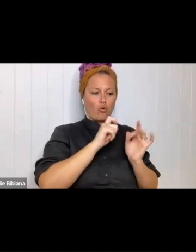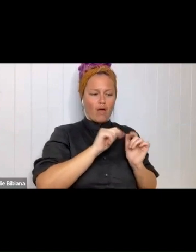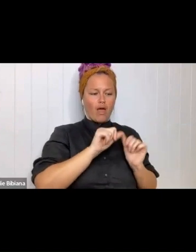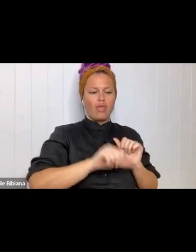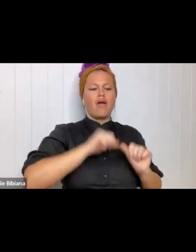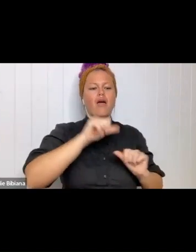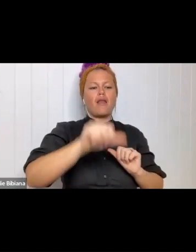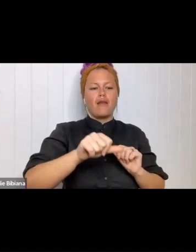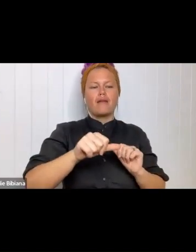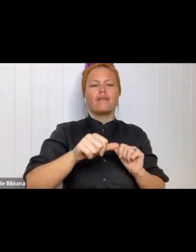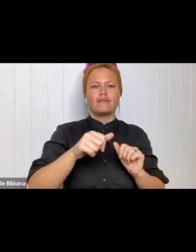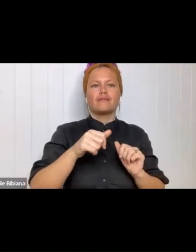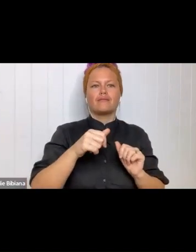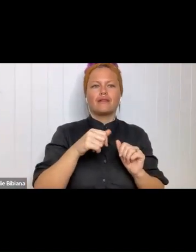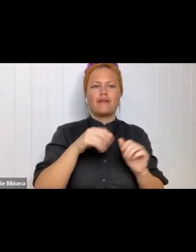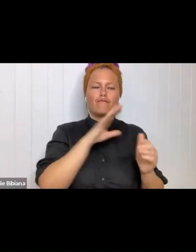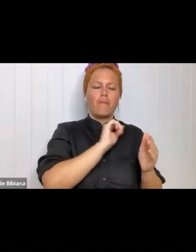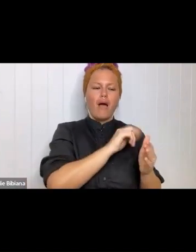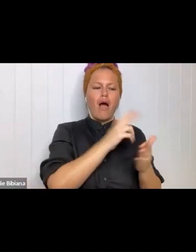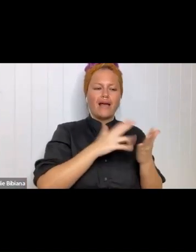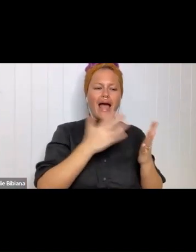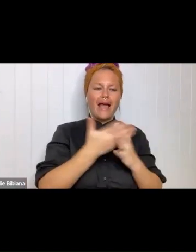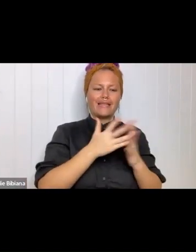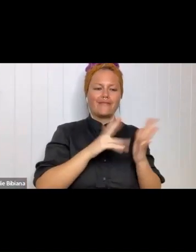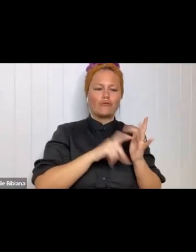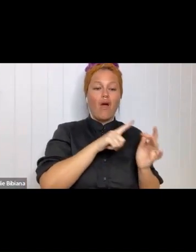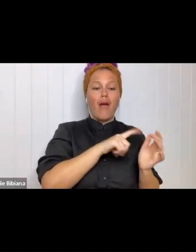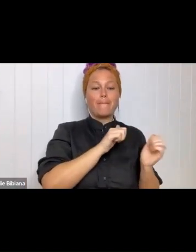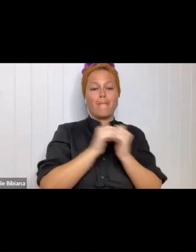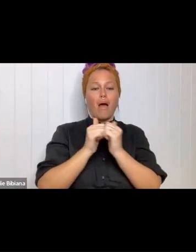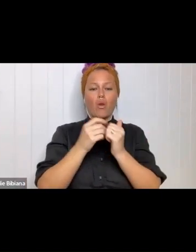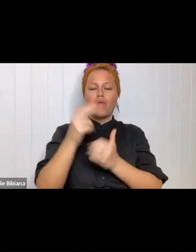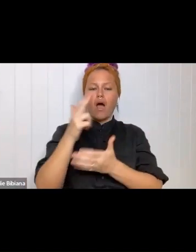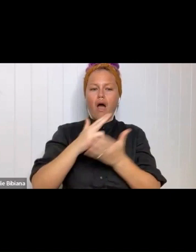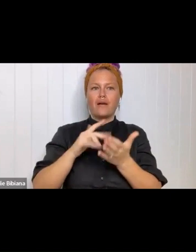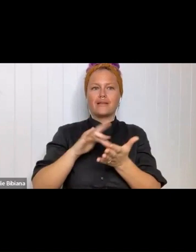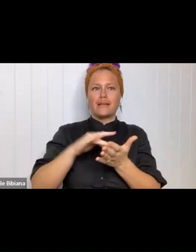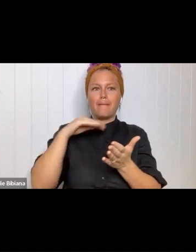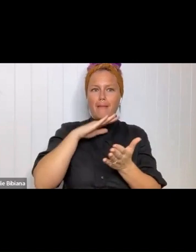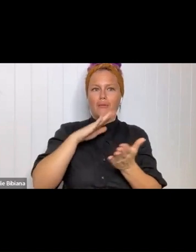Victoria is a partner with Arts Centre Melbourne on delivering Alter State.